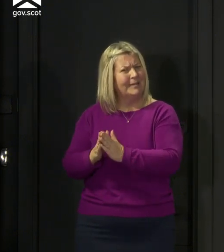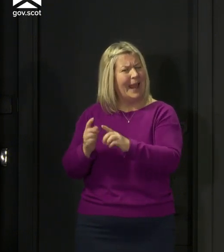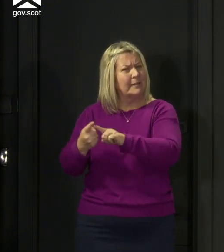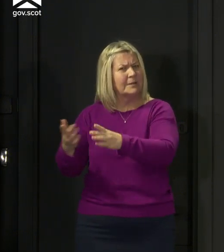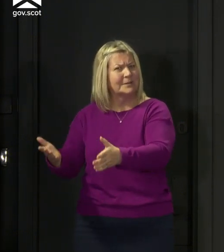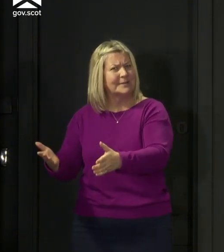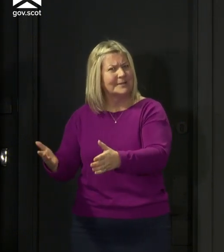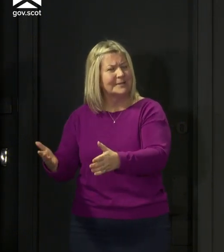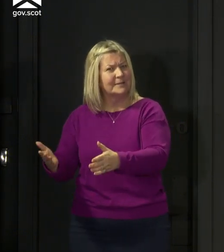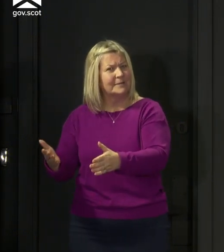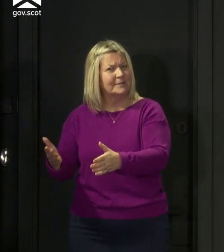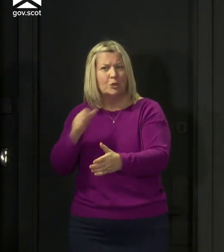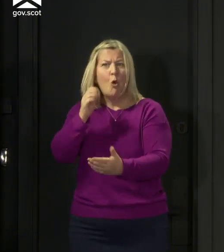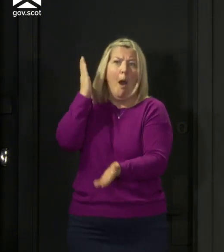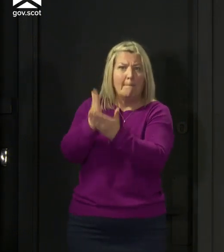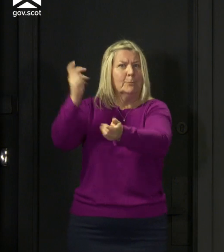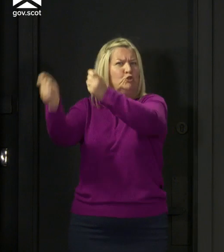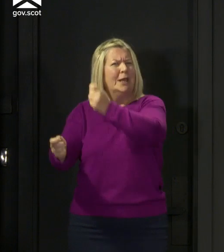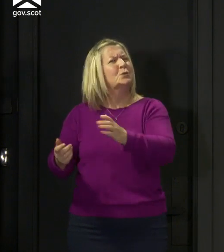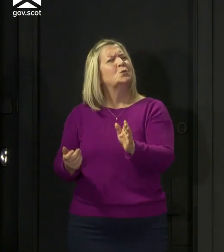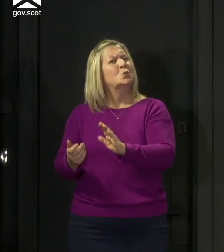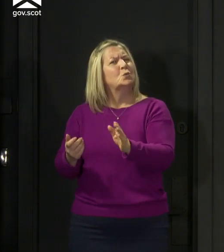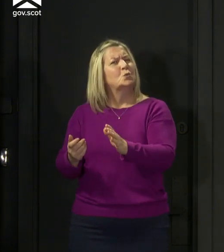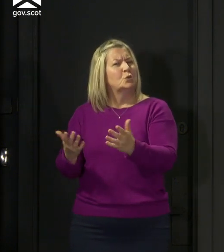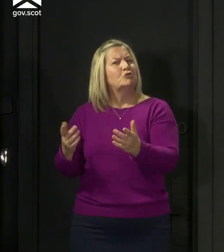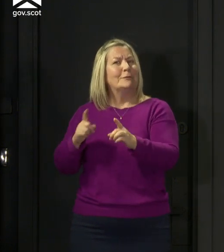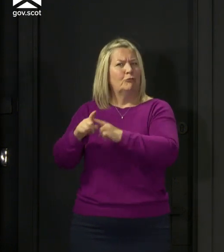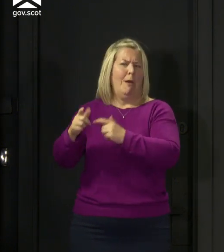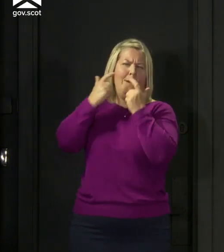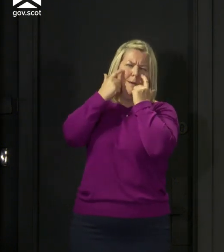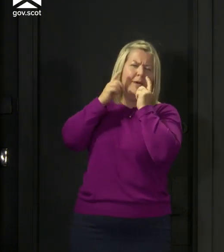not fundamental differences of approach.